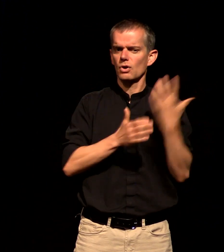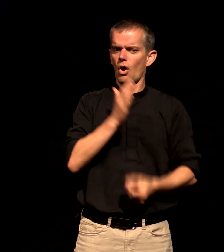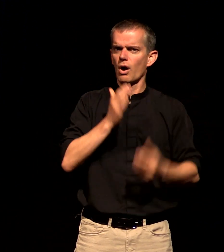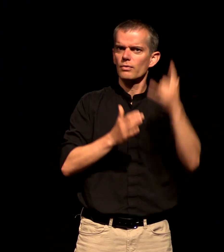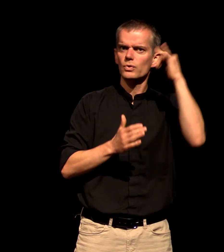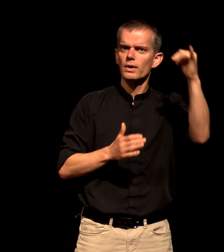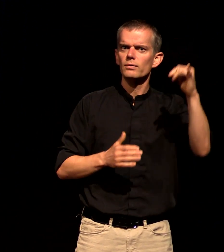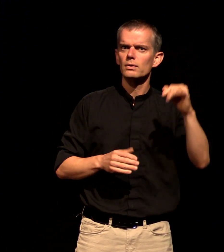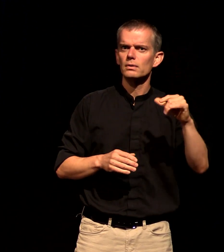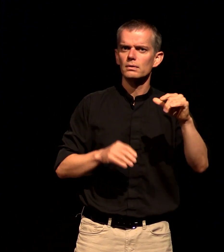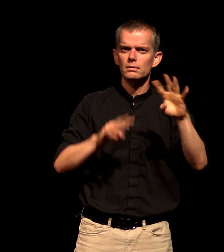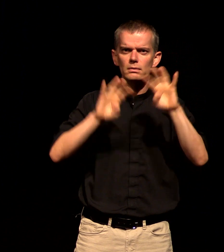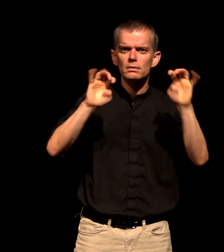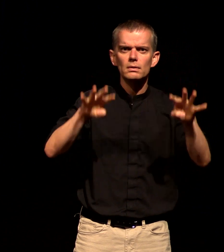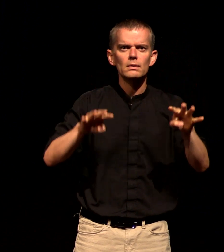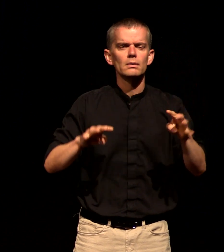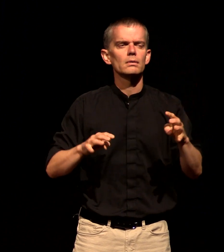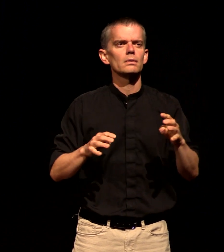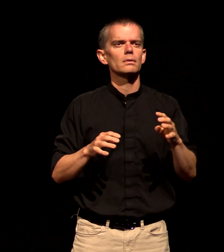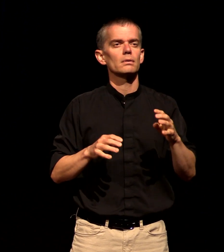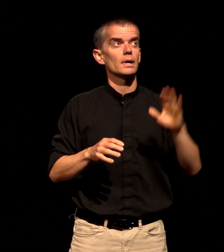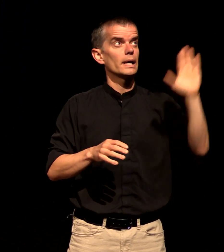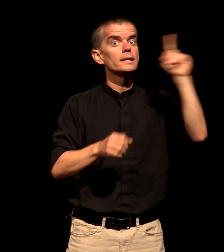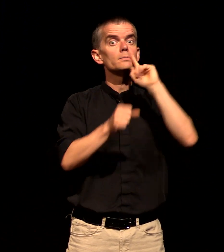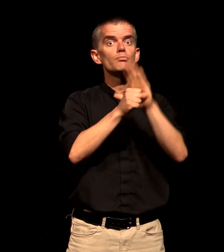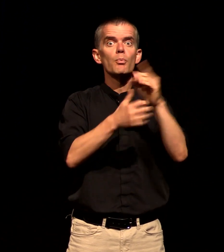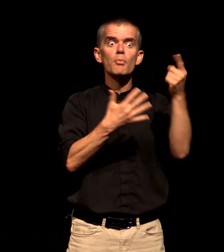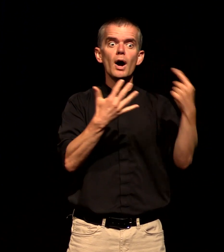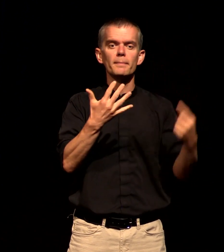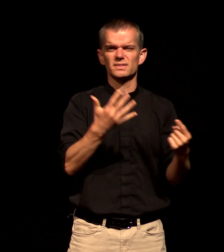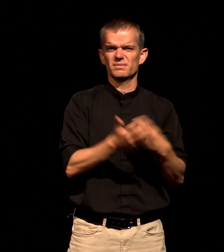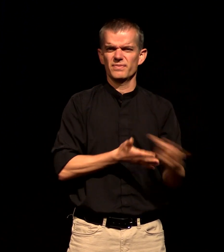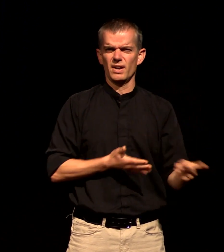Have His promises permanently failed? Has God forgotten to be